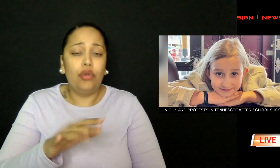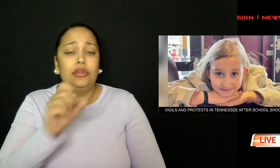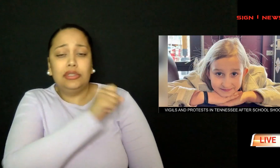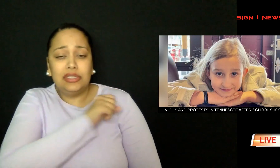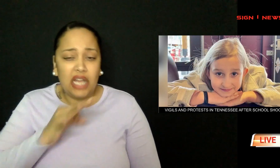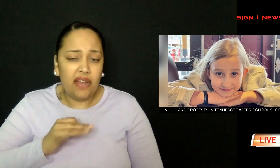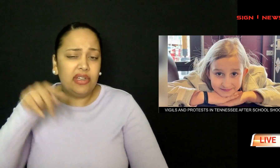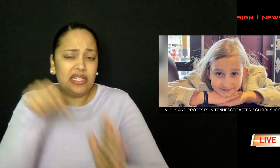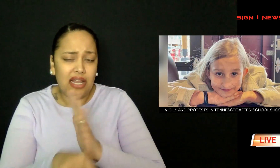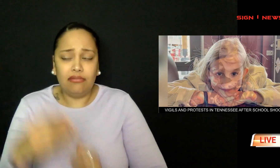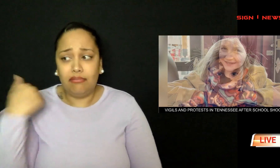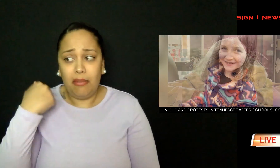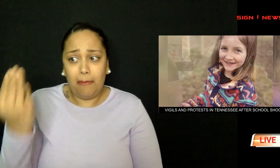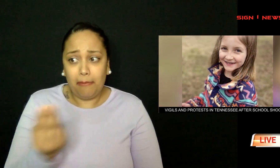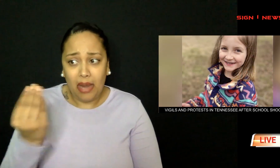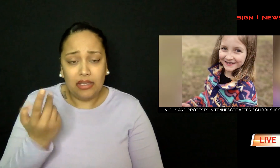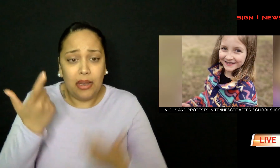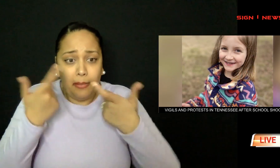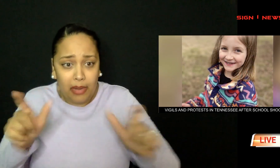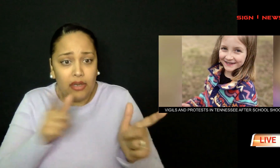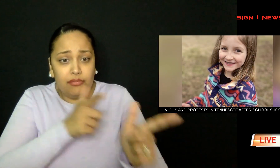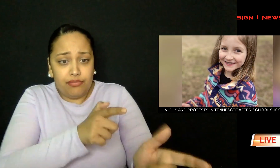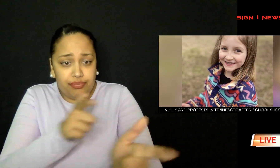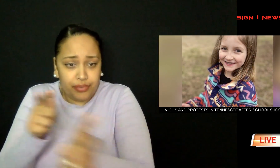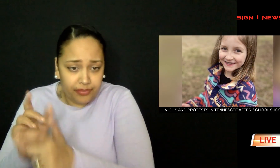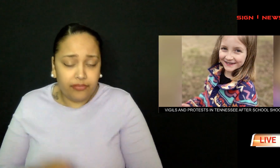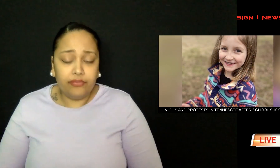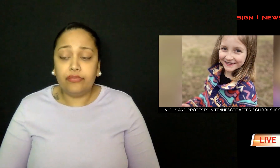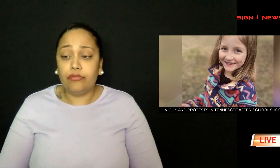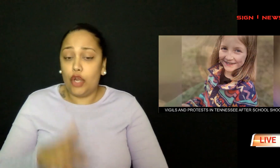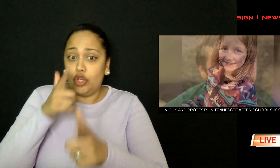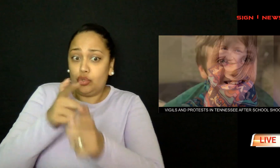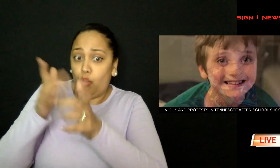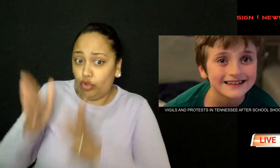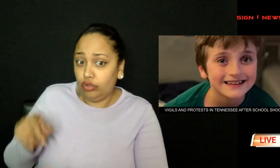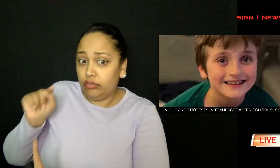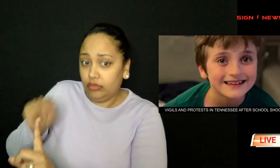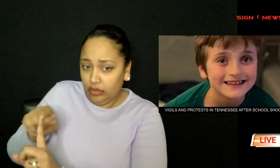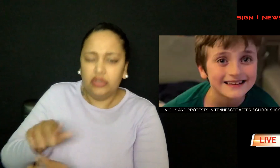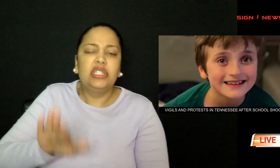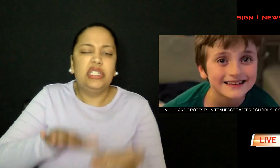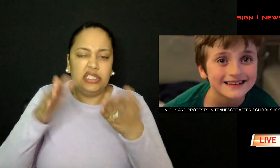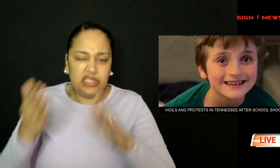9-year-old children and three school employees were killed in Monday's mass shooting the